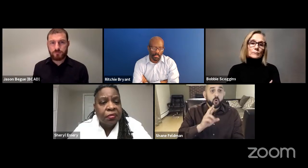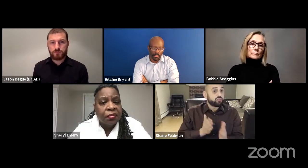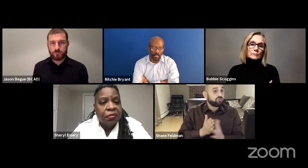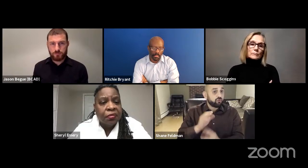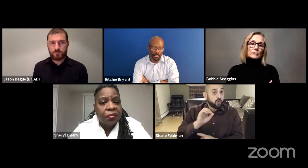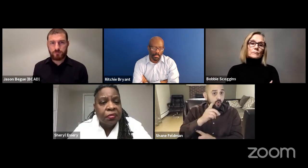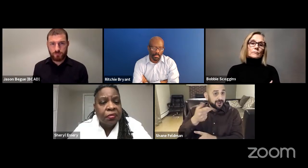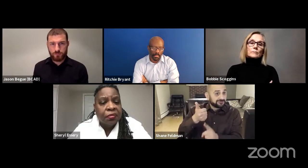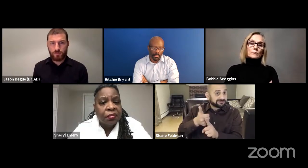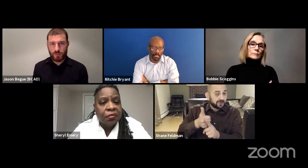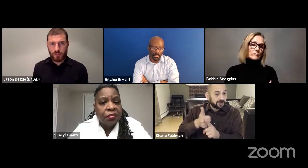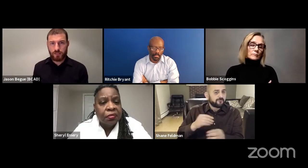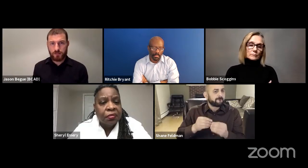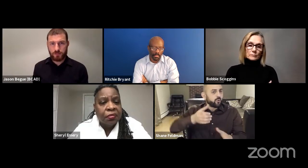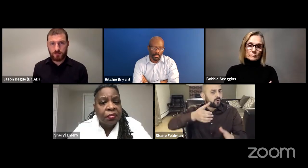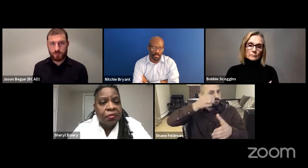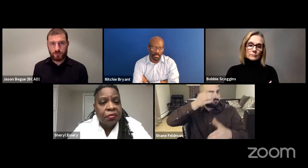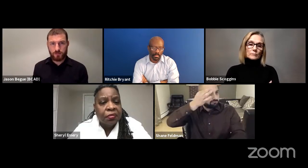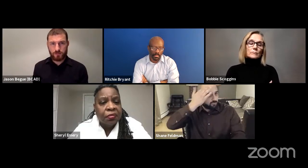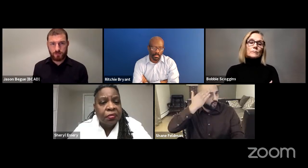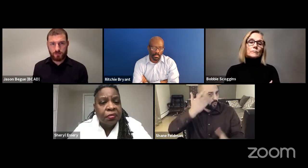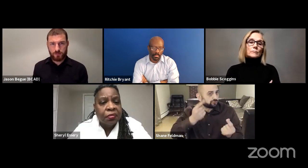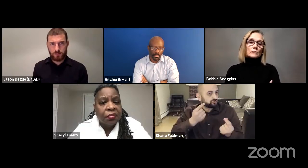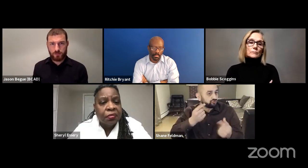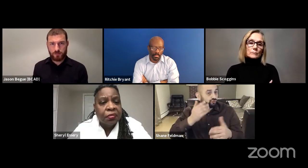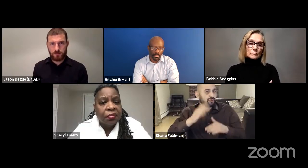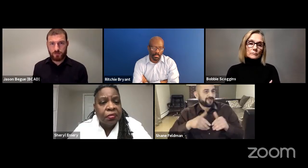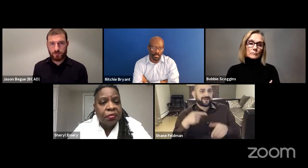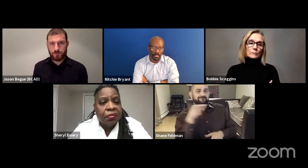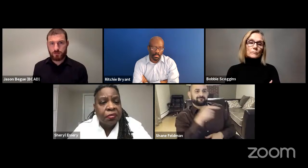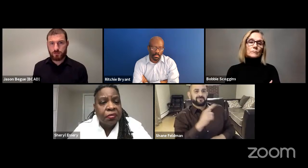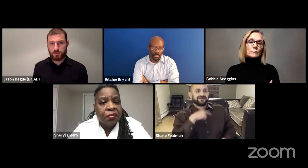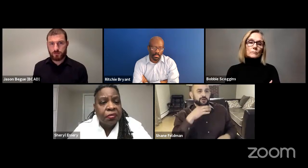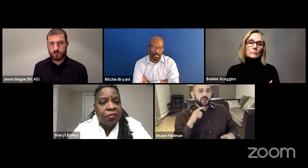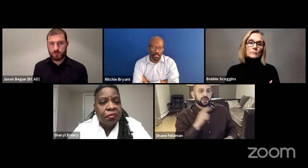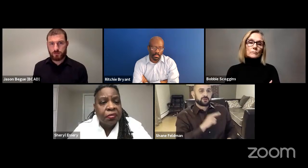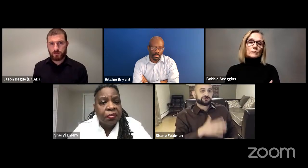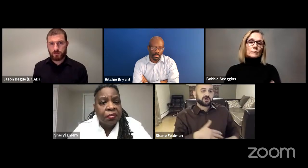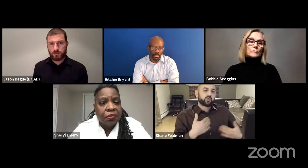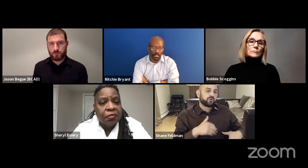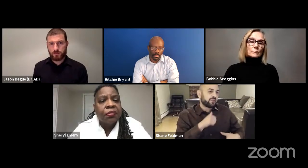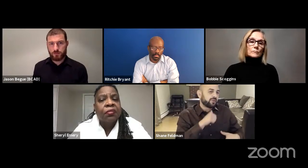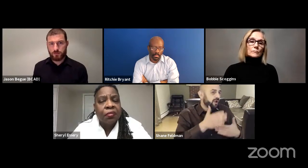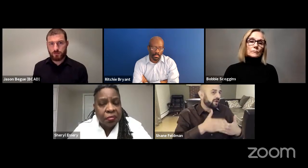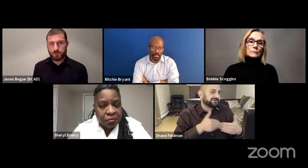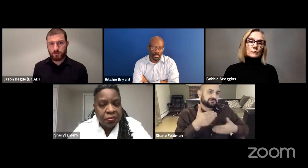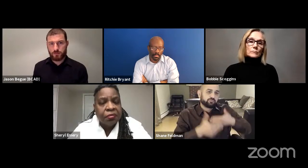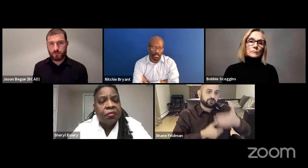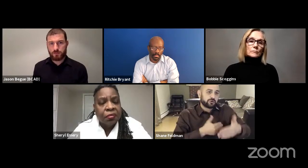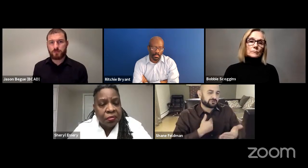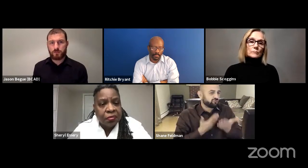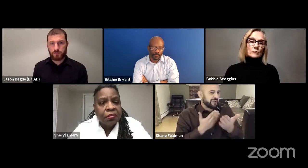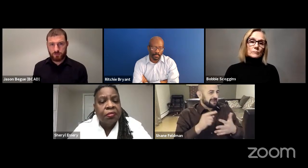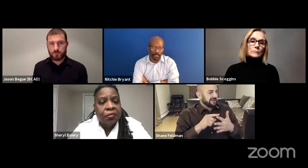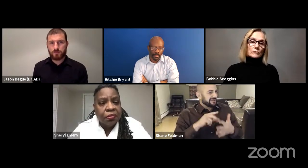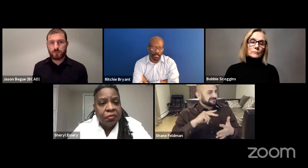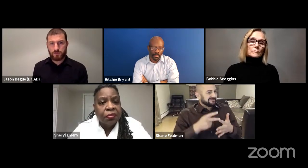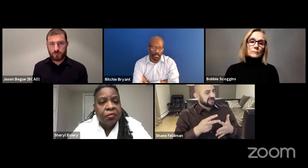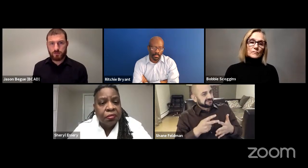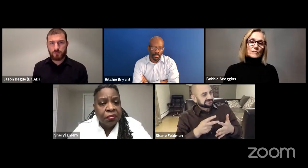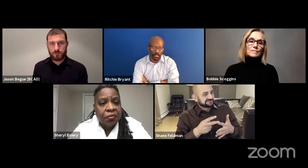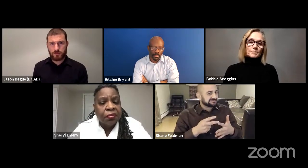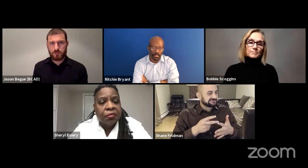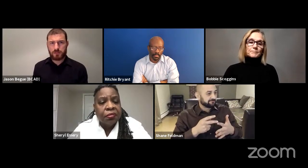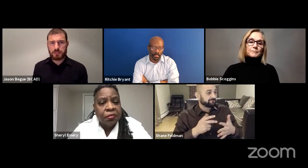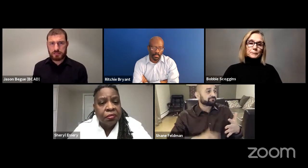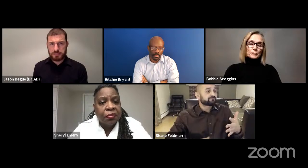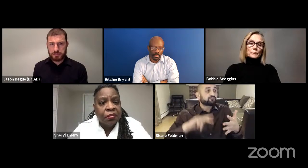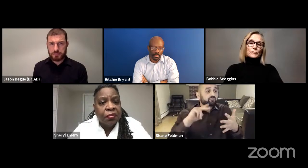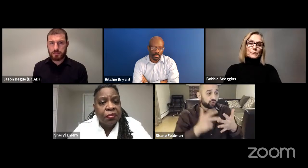its solutions. The board is subject matter experts. To try to make changes legislatively